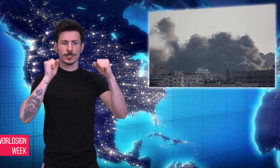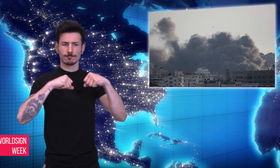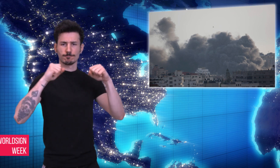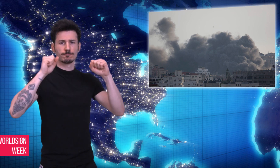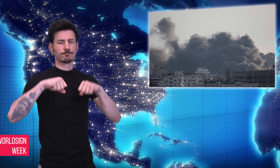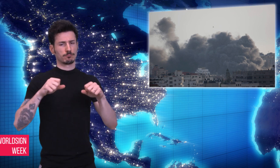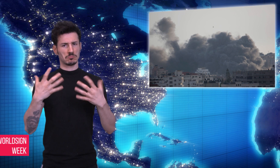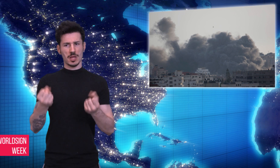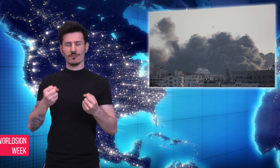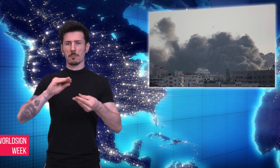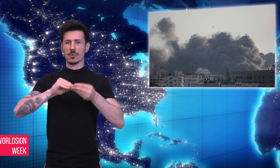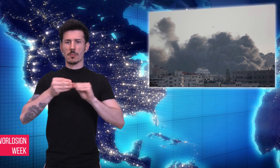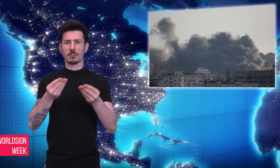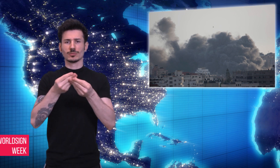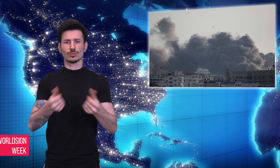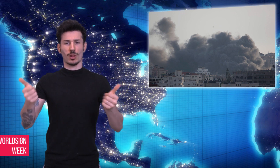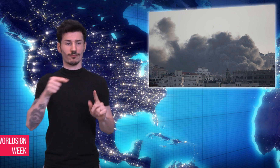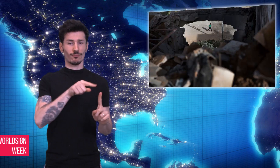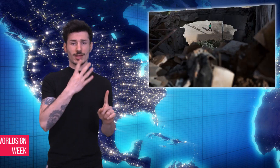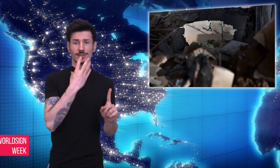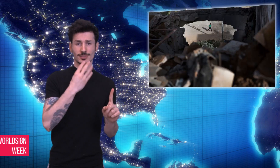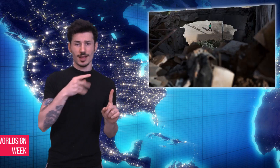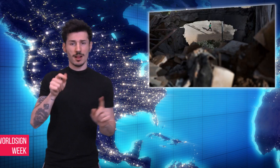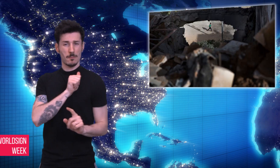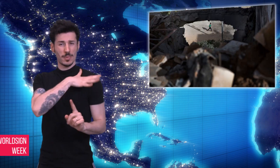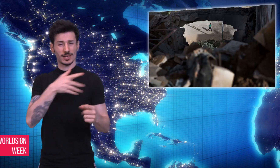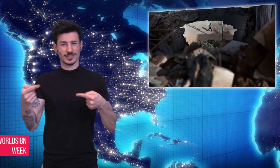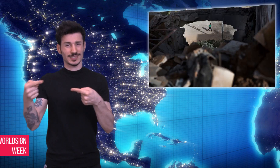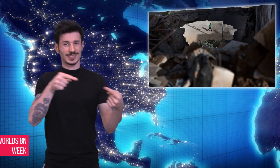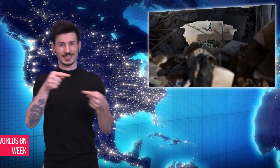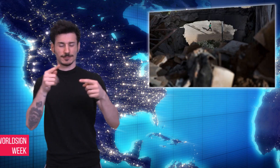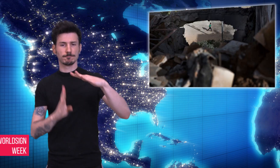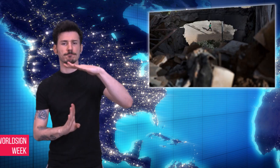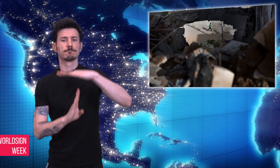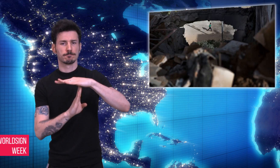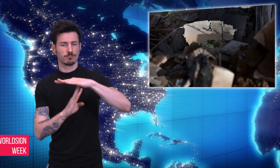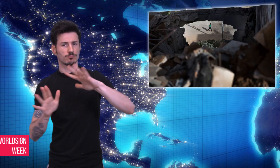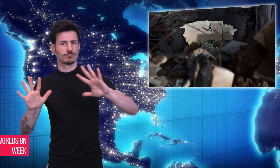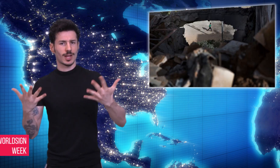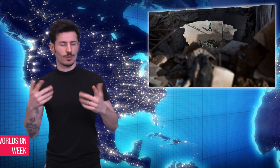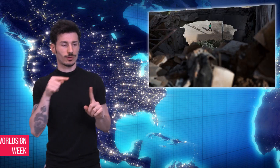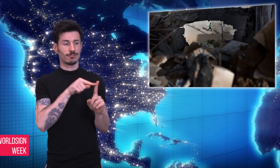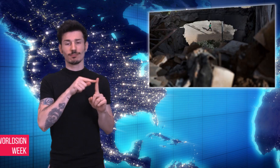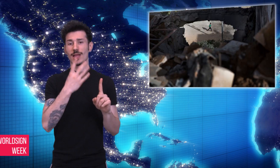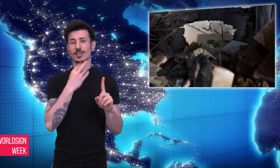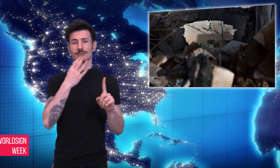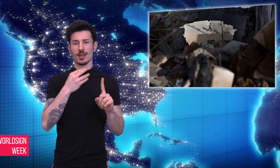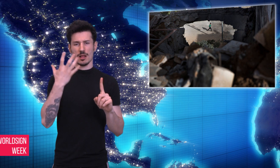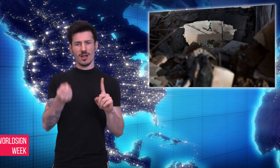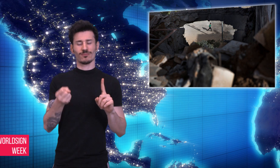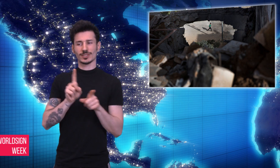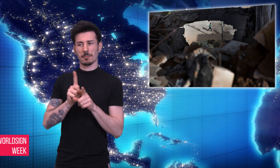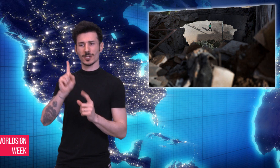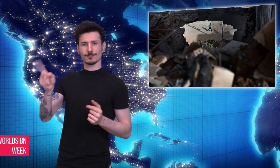truce between both sides with an understanding that Israel will ease